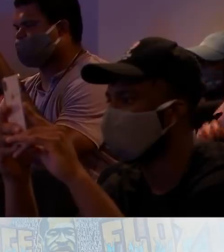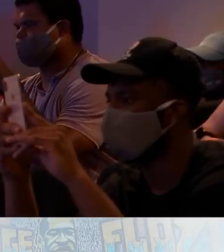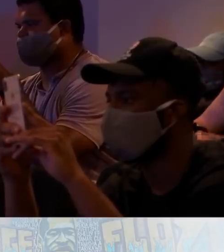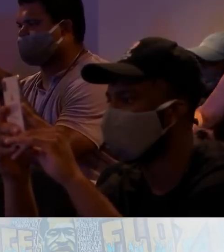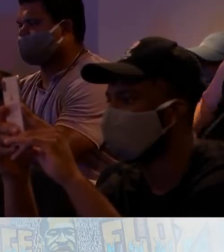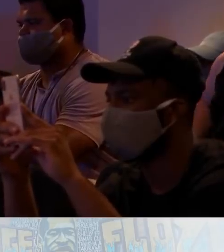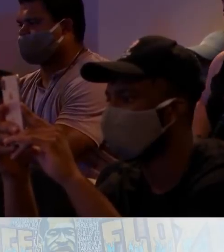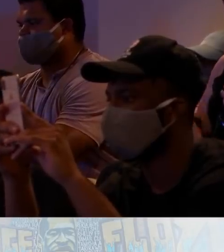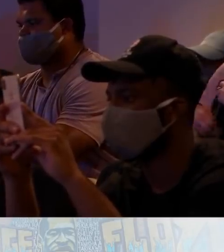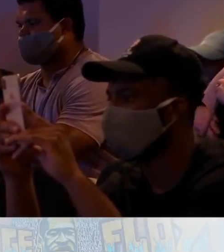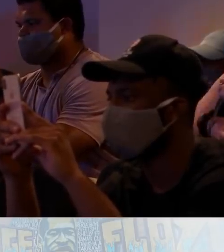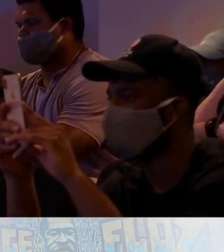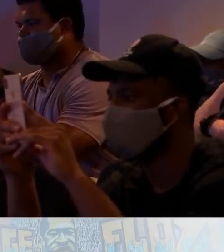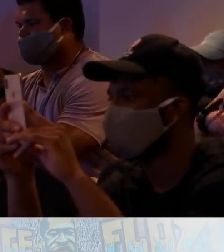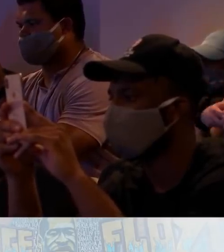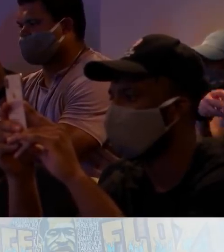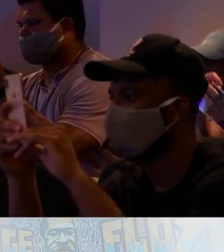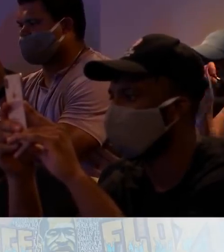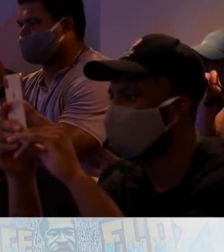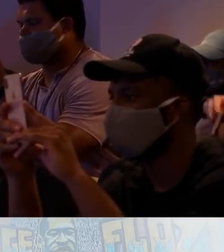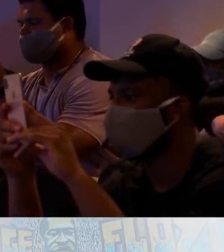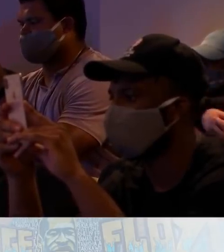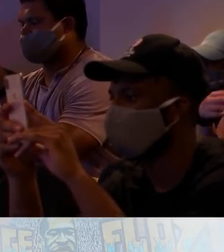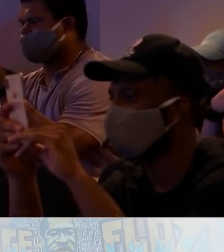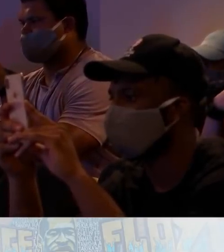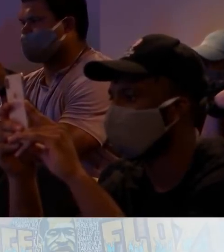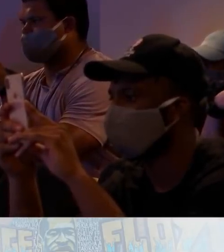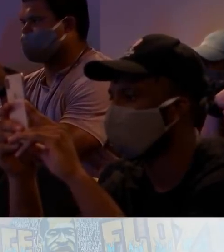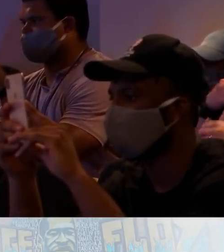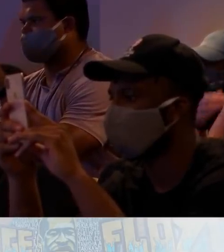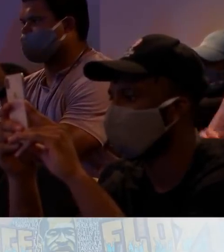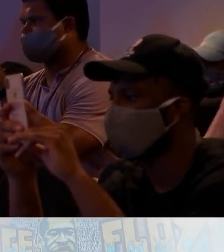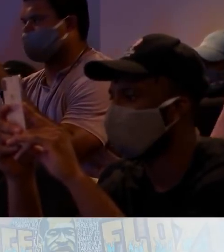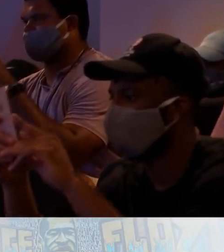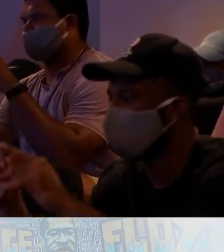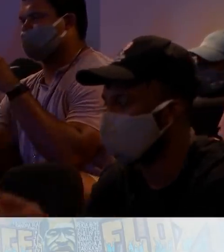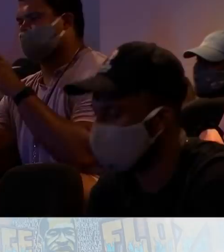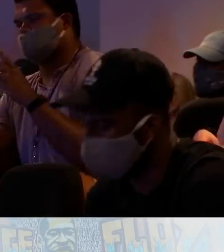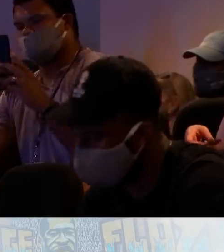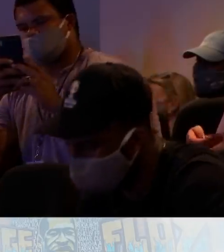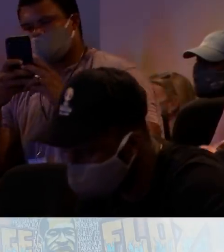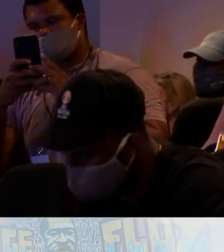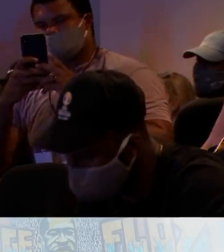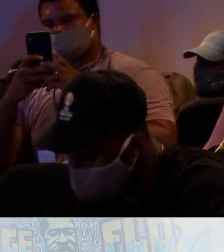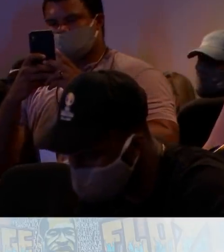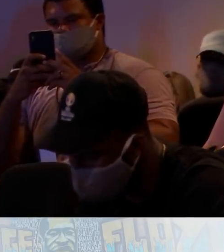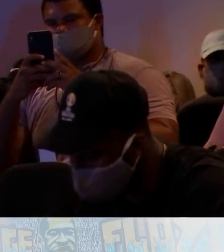FLASHING FROM ABOVE BUT THROUGH IT ALL I REMEMBER